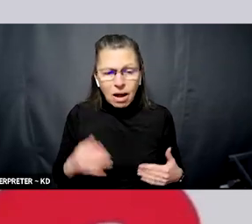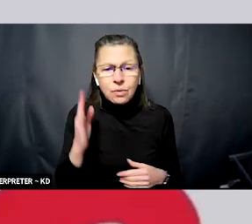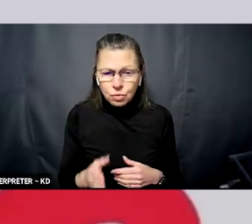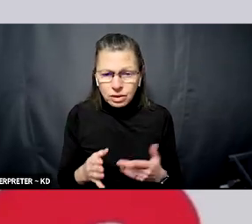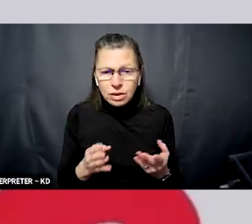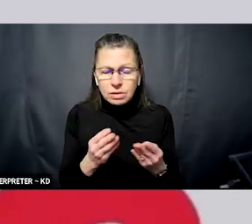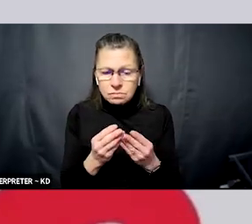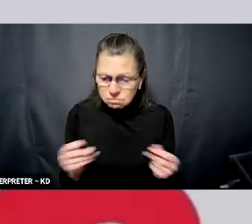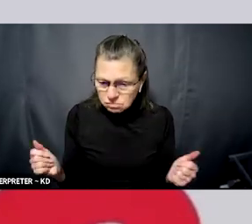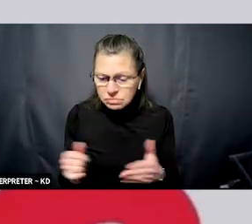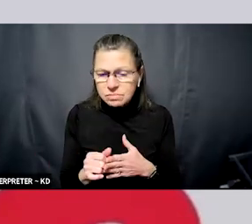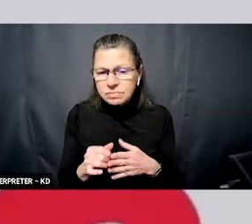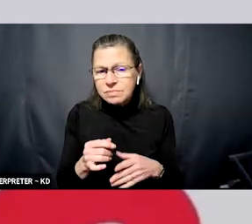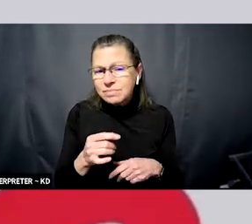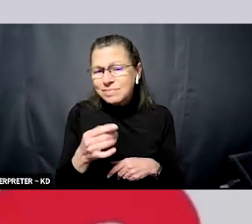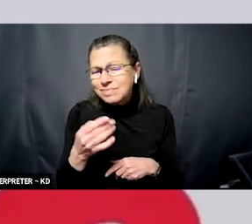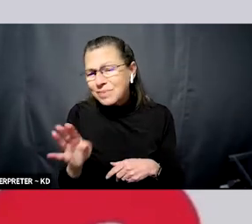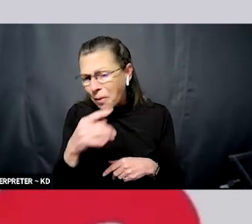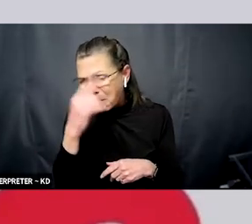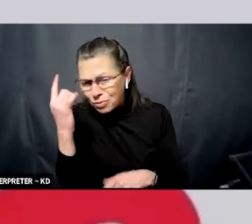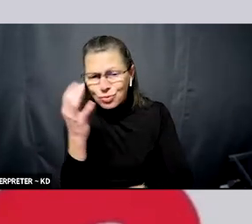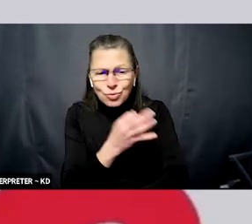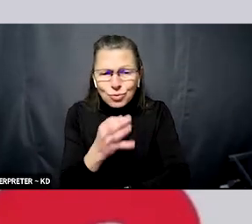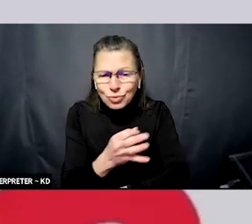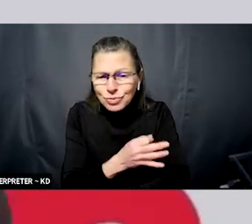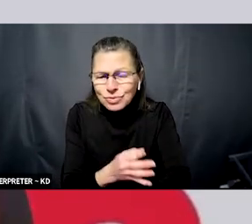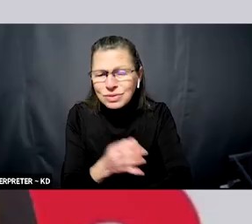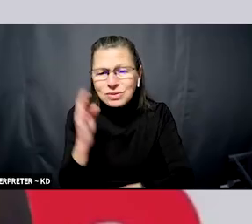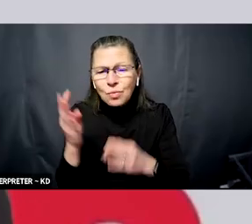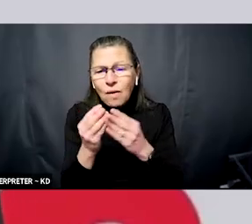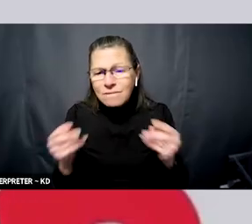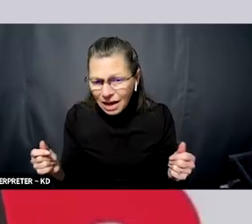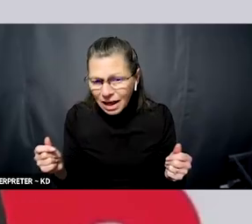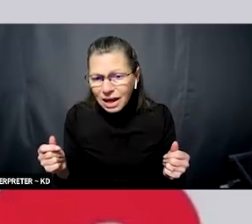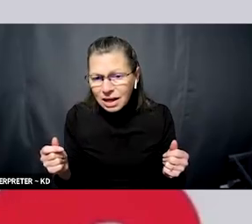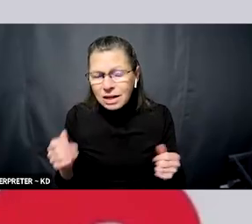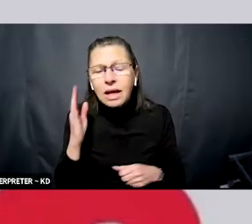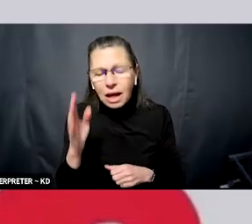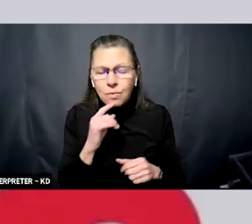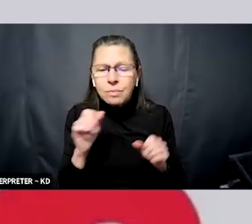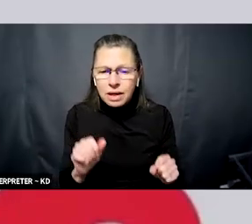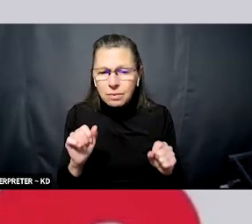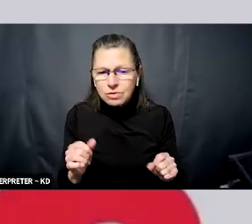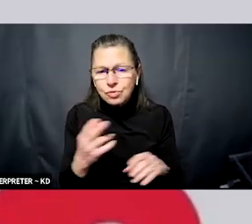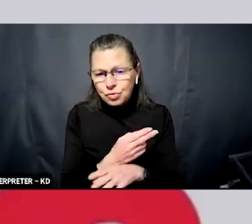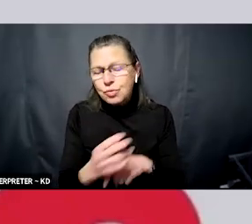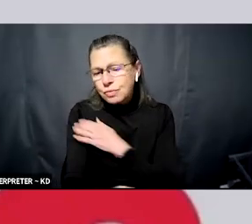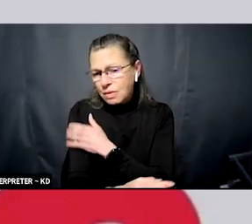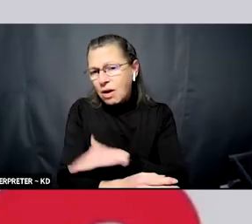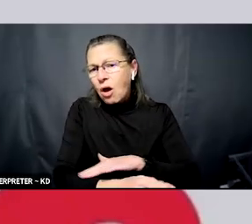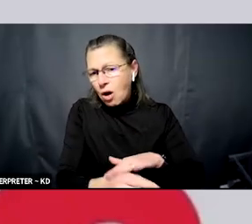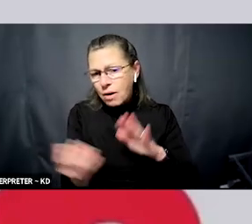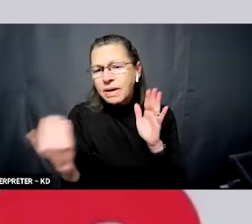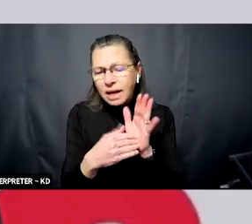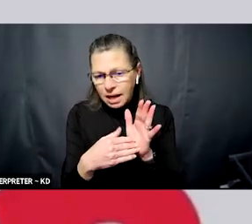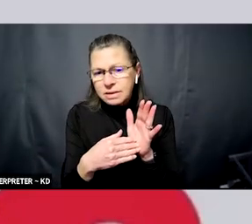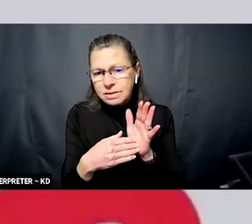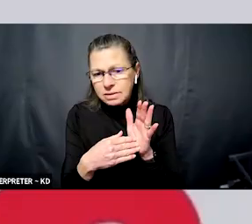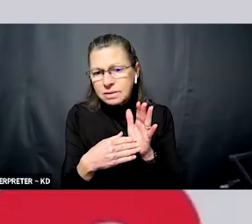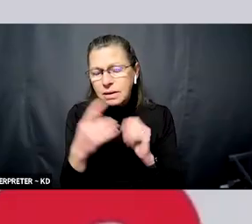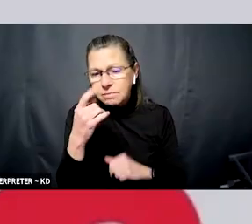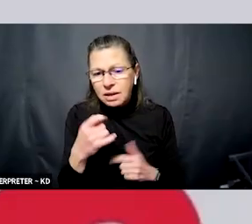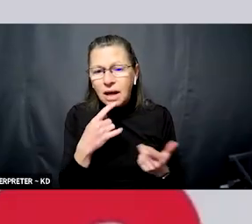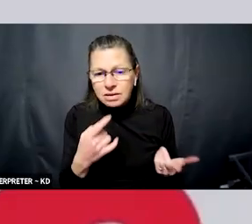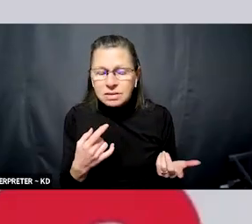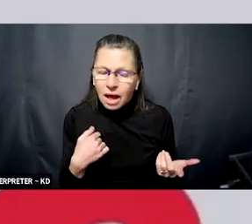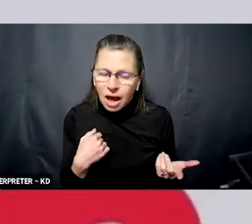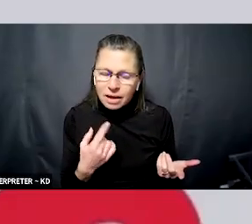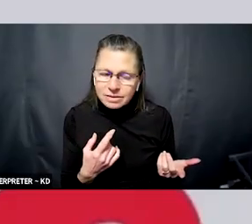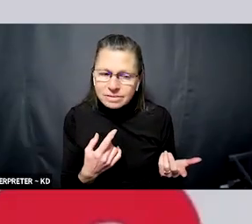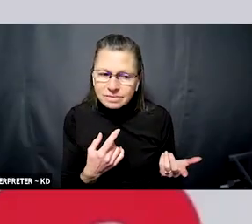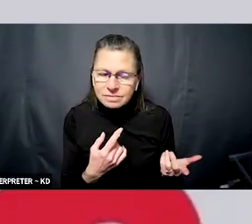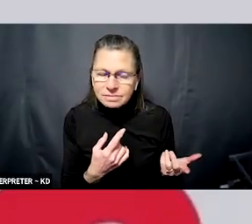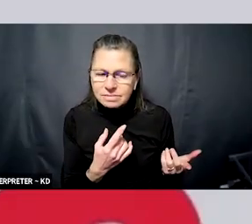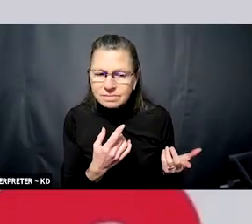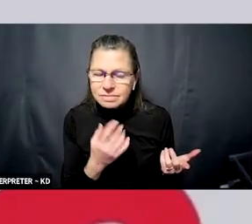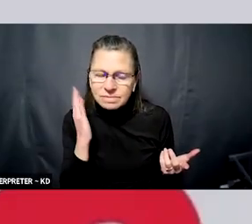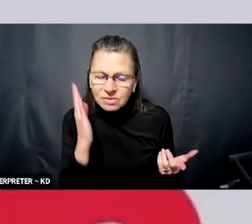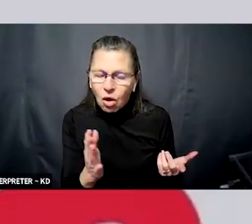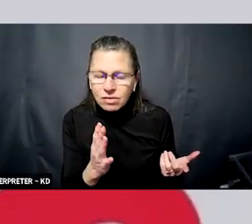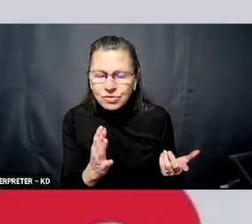bruises will fade, and I will be able to use my arm, because I too had some of these occurrences.